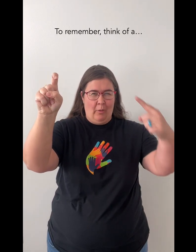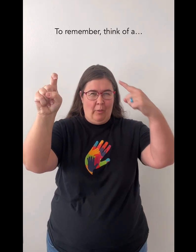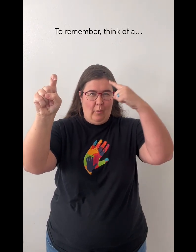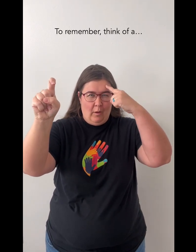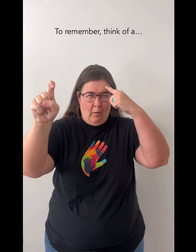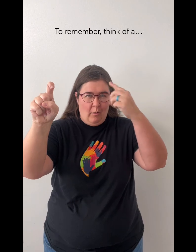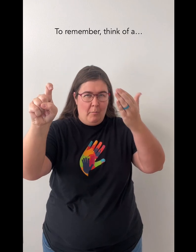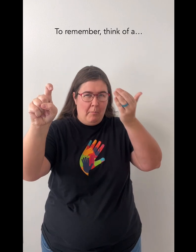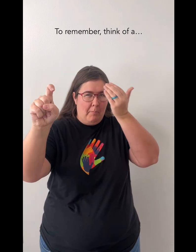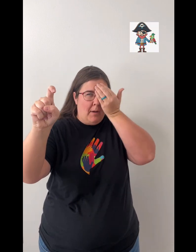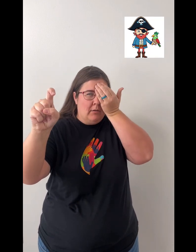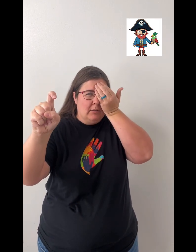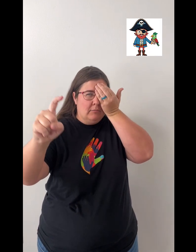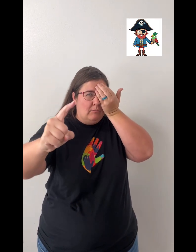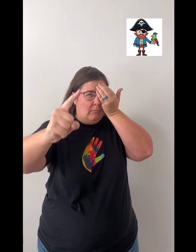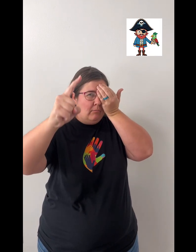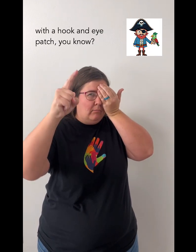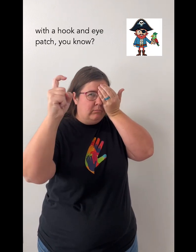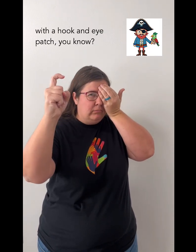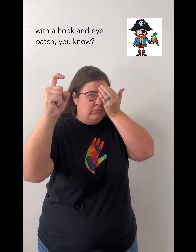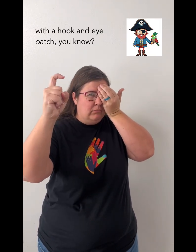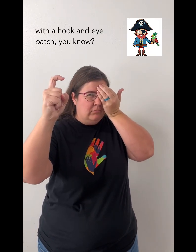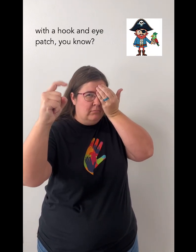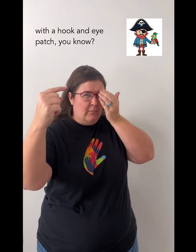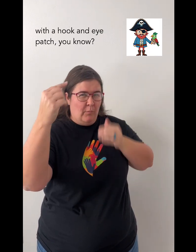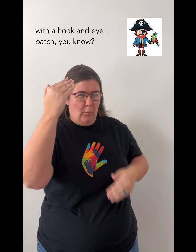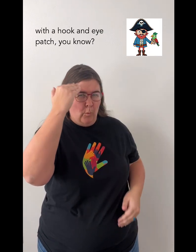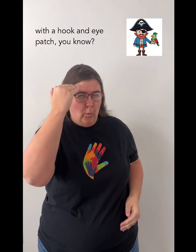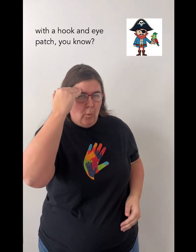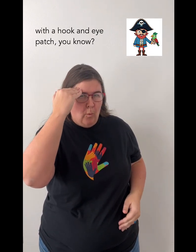To remember, think of a... with a hook and eye patch, you know?